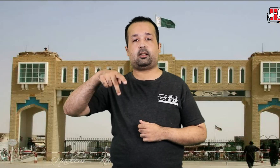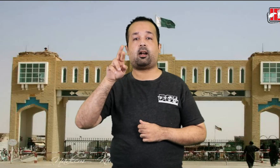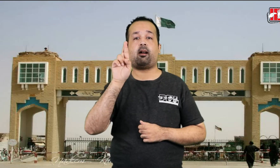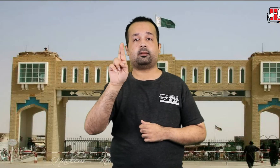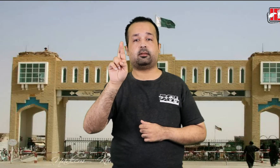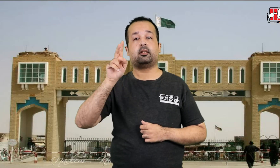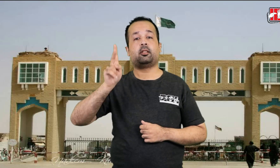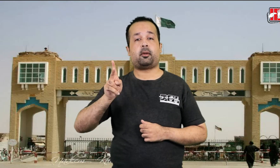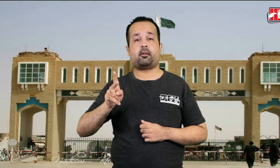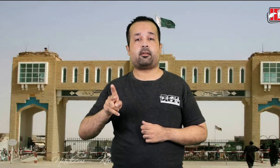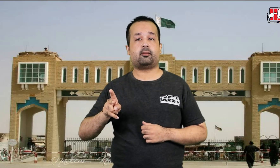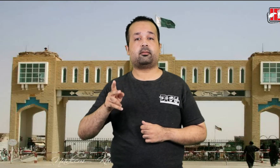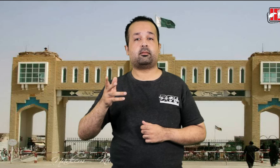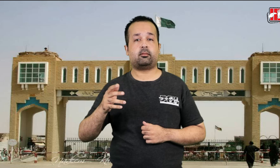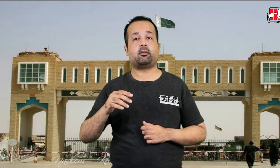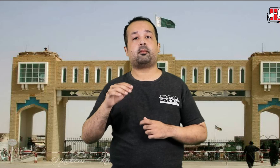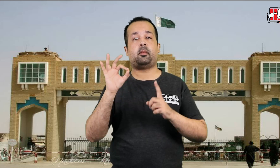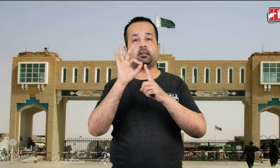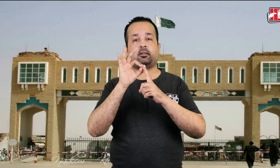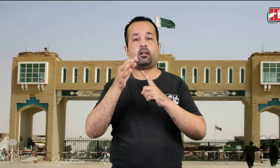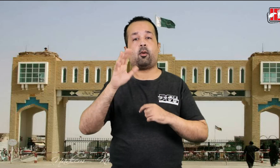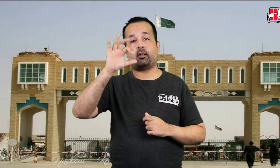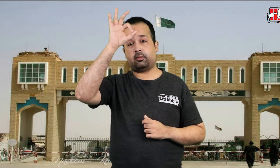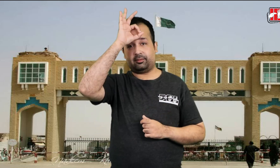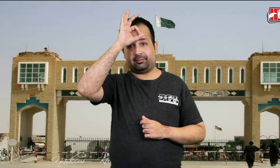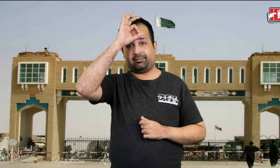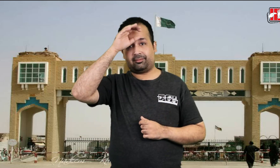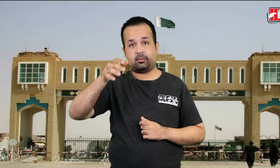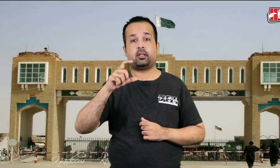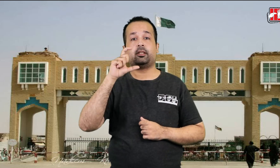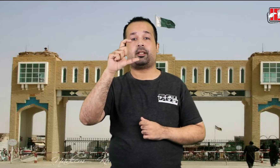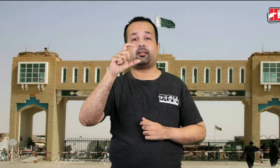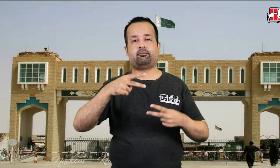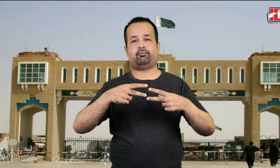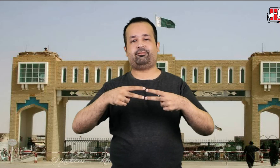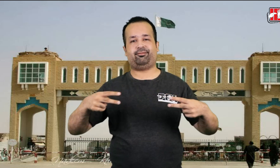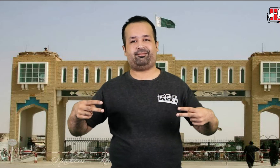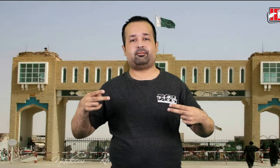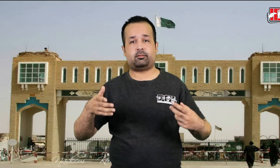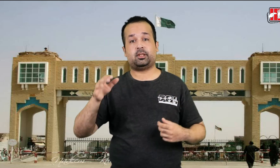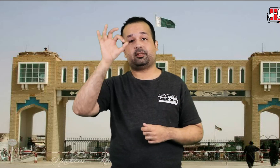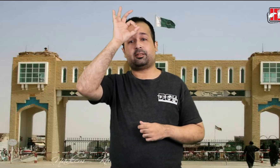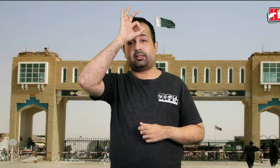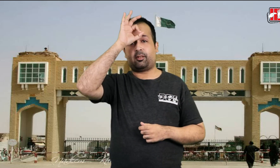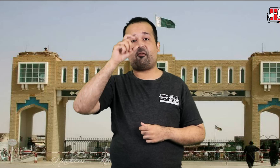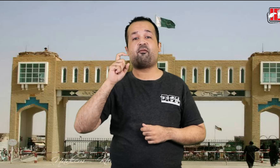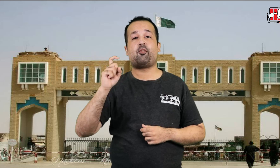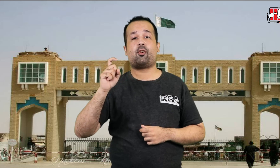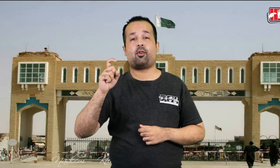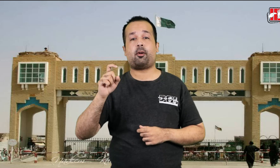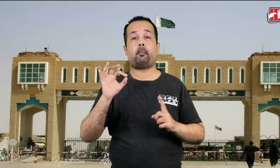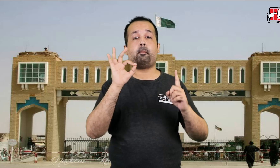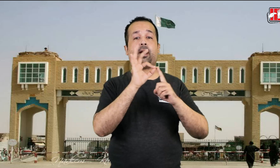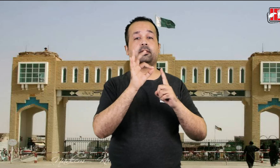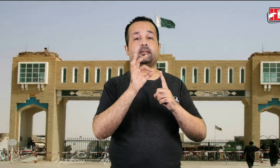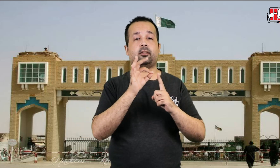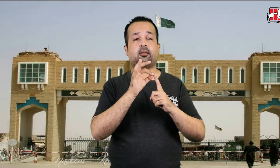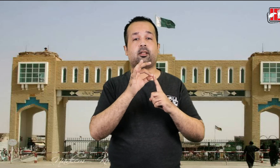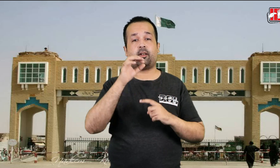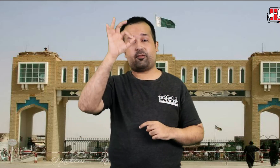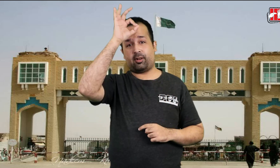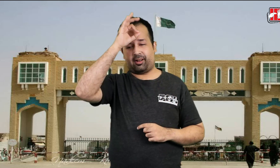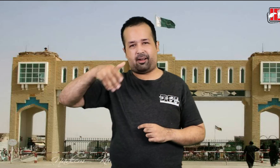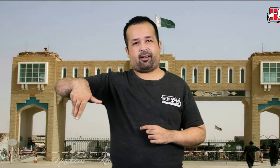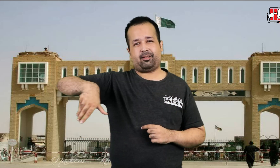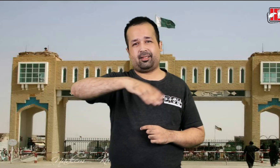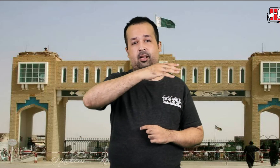According to the ISPR, Afghan forces opened fire on individuals traveling to Afghanistan from Pakistan near the Pak-Afghan Chaman border.